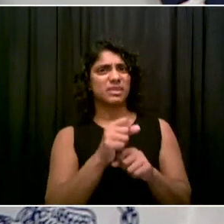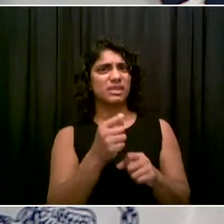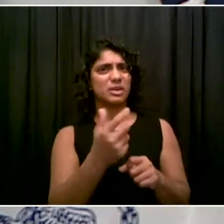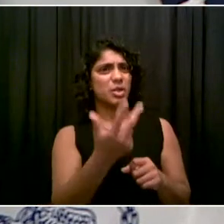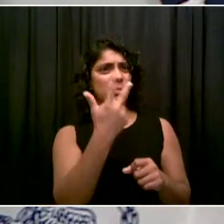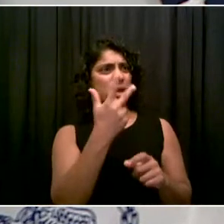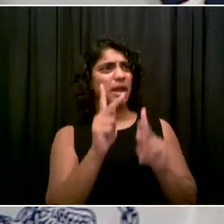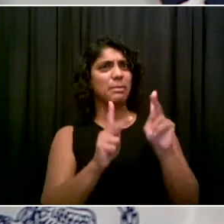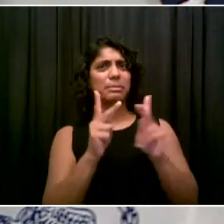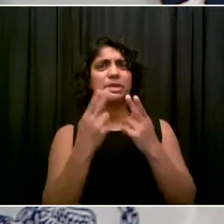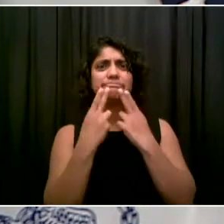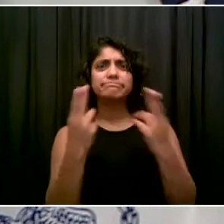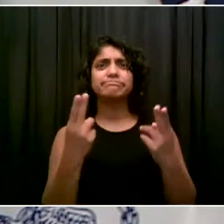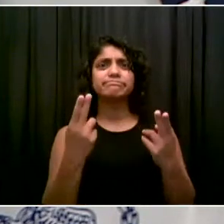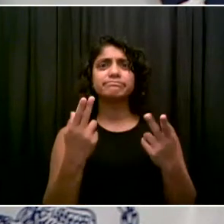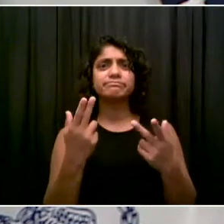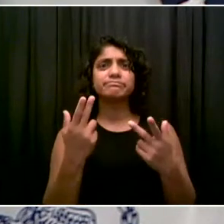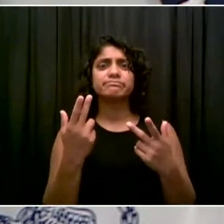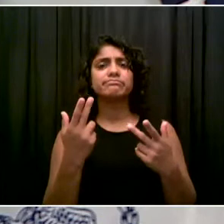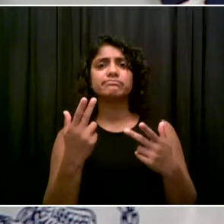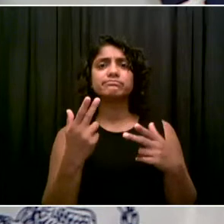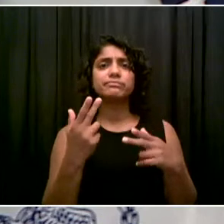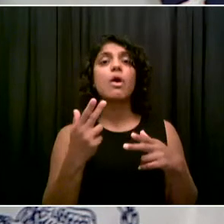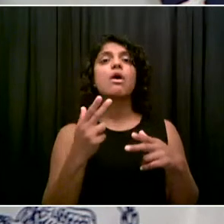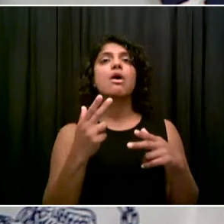GUNS AROUND IN THE MIDDLE OF